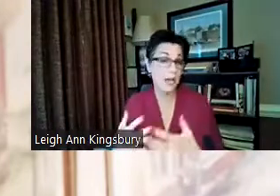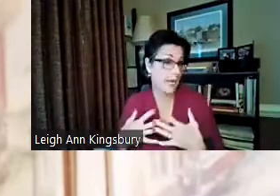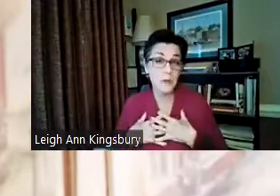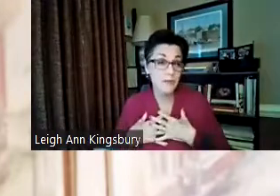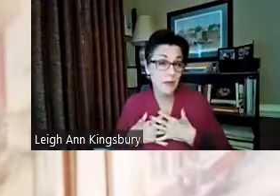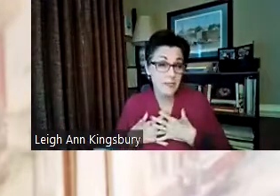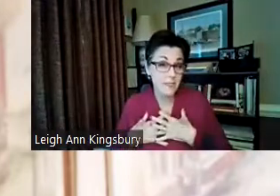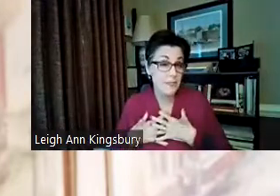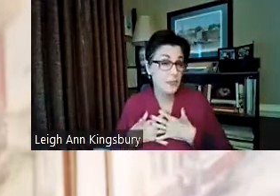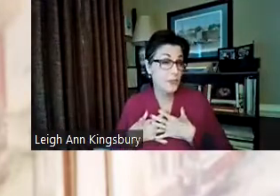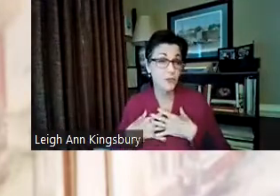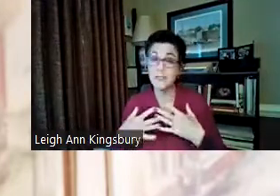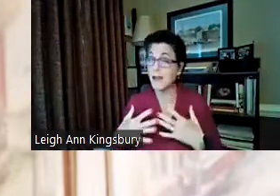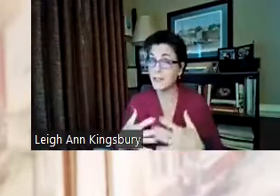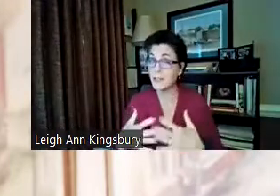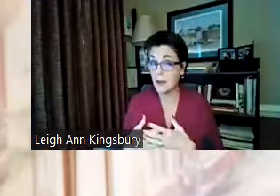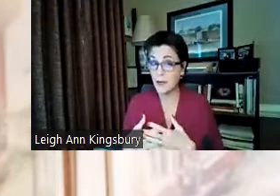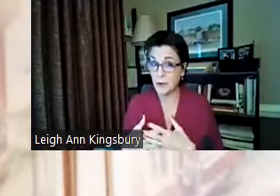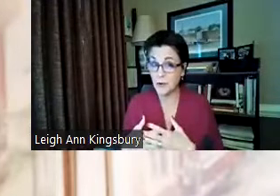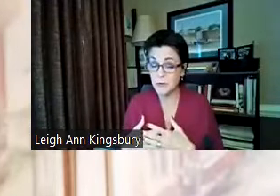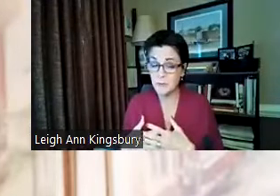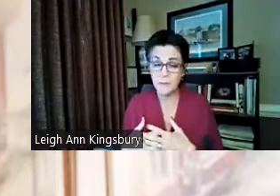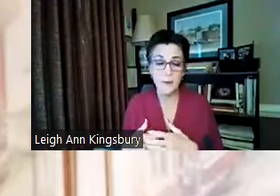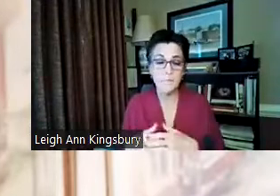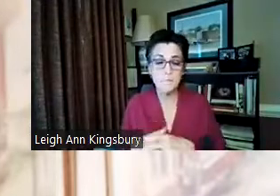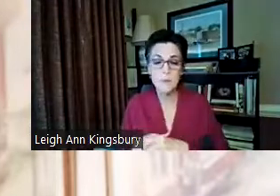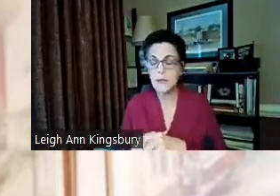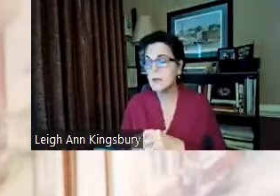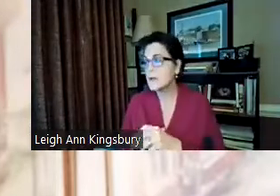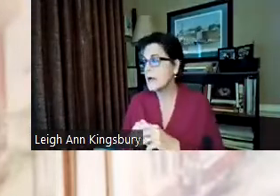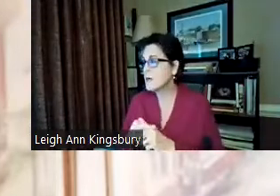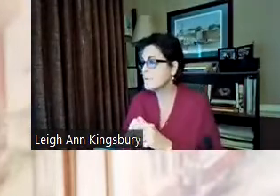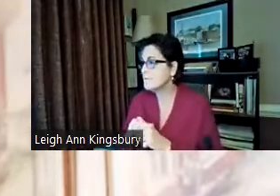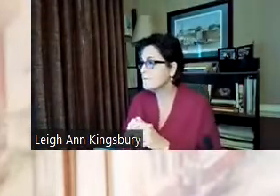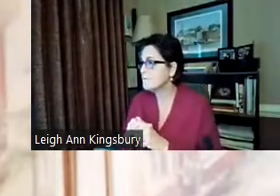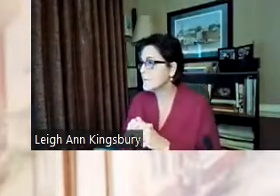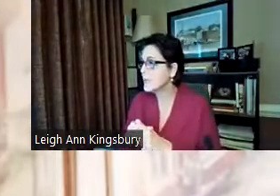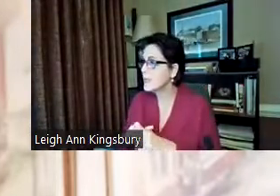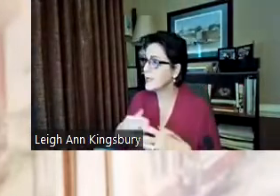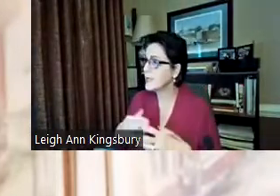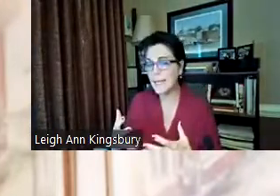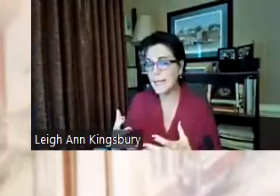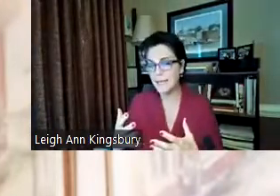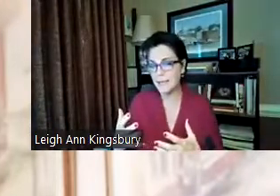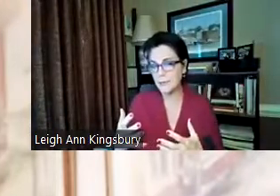Again, most of us choose not to do that on our own capacity. So